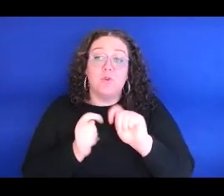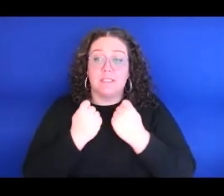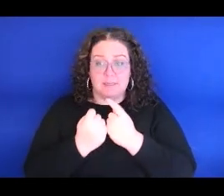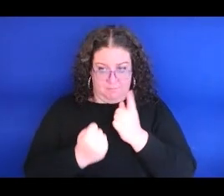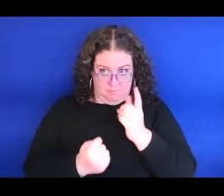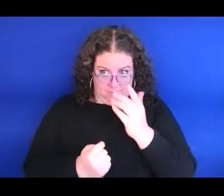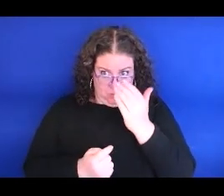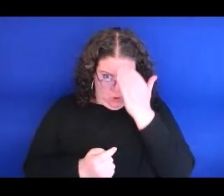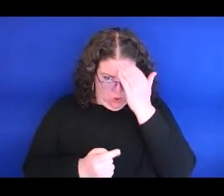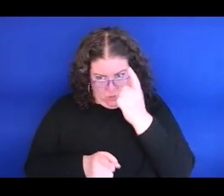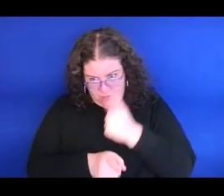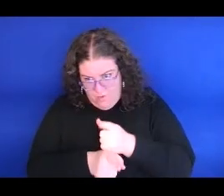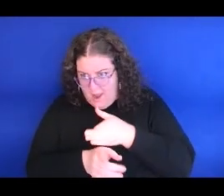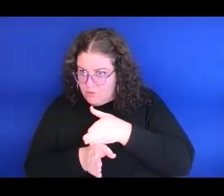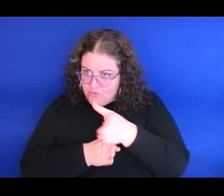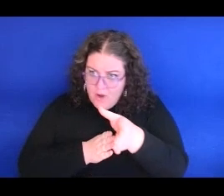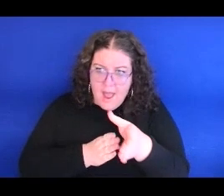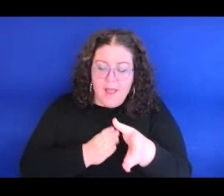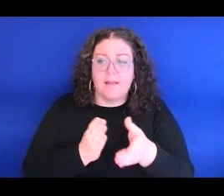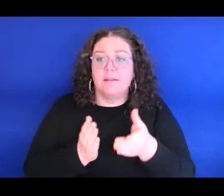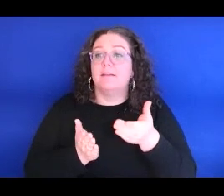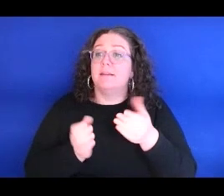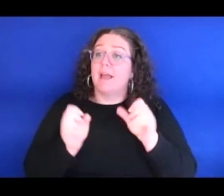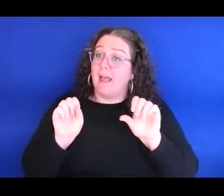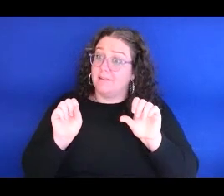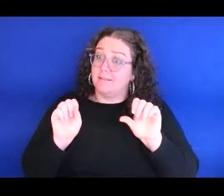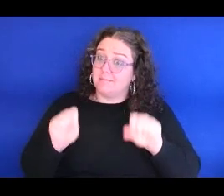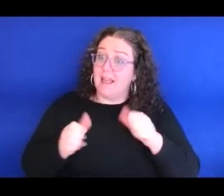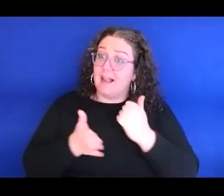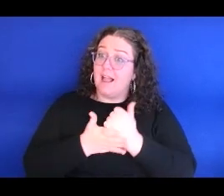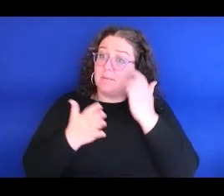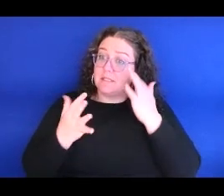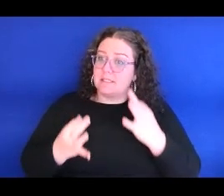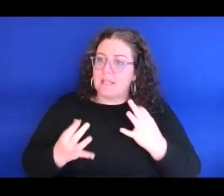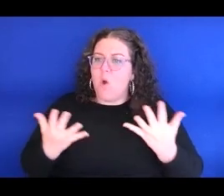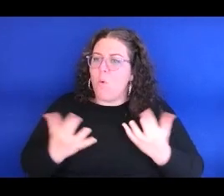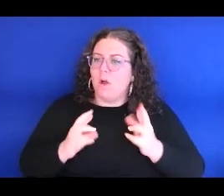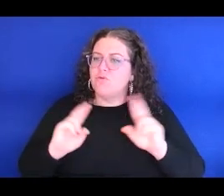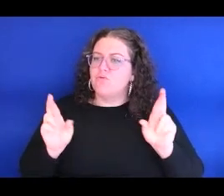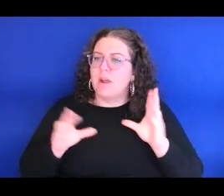and decide what’s ready to share. Early and consistent submissions